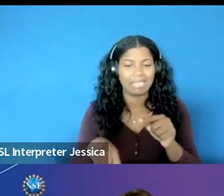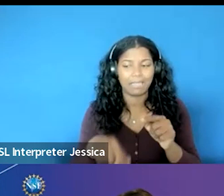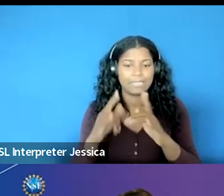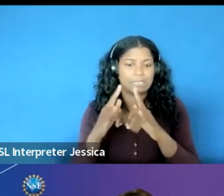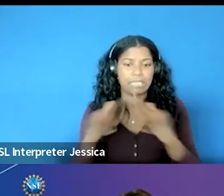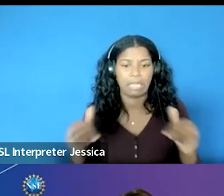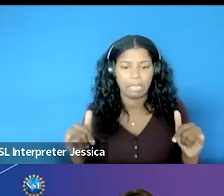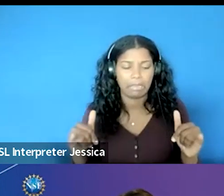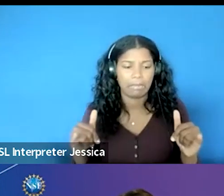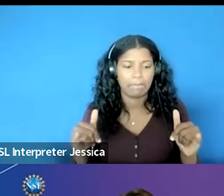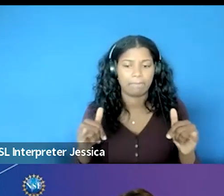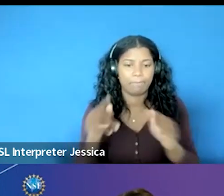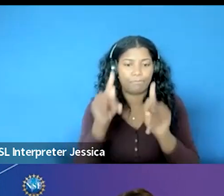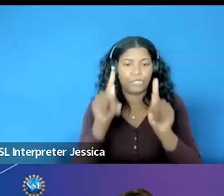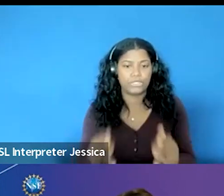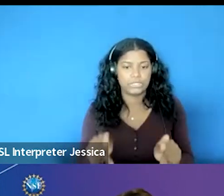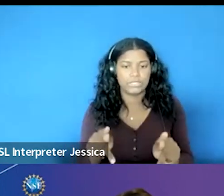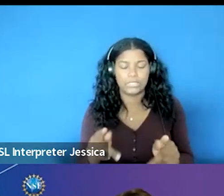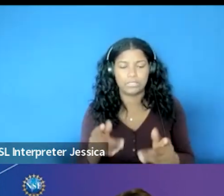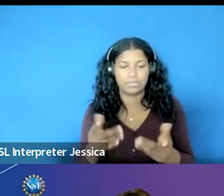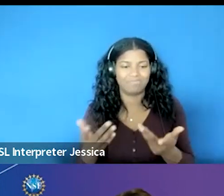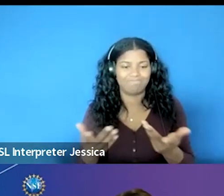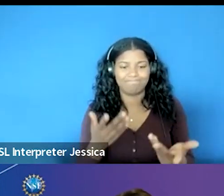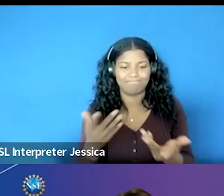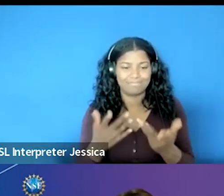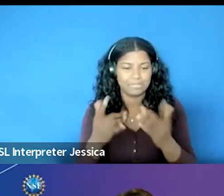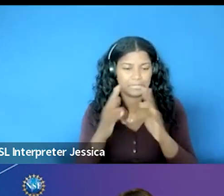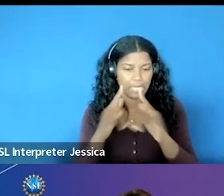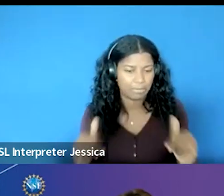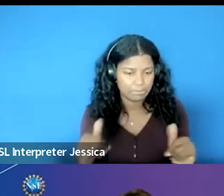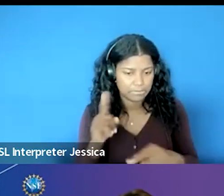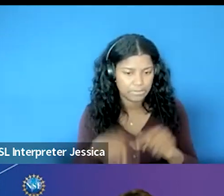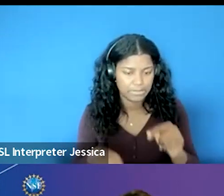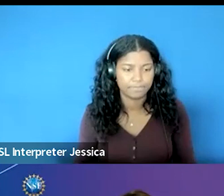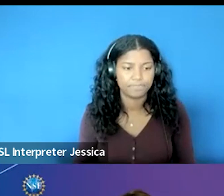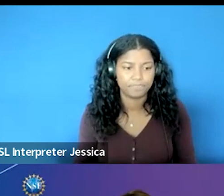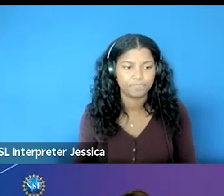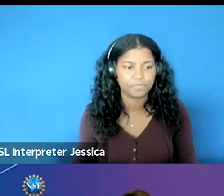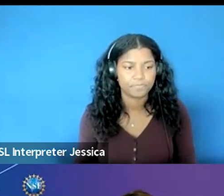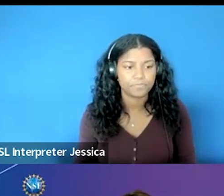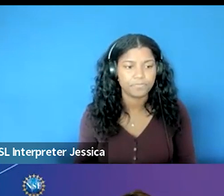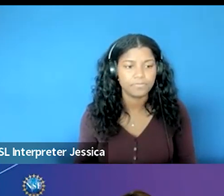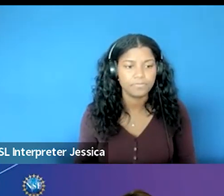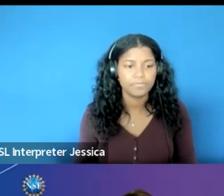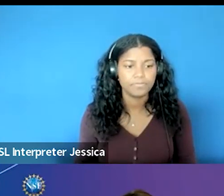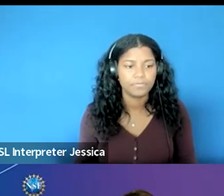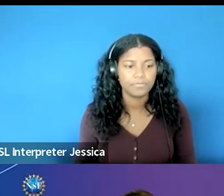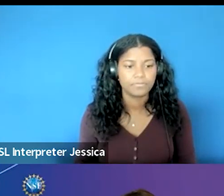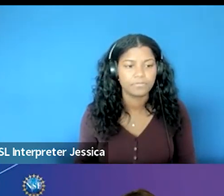or the same individual being treated the same at the same time.